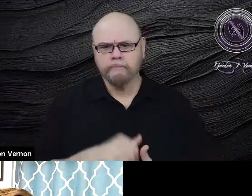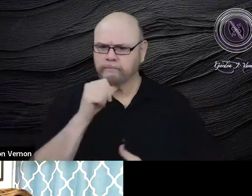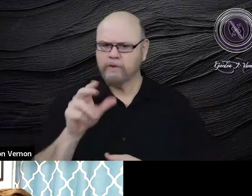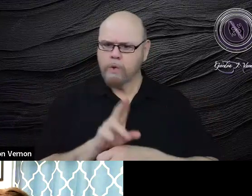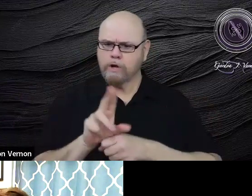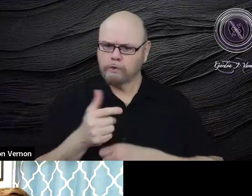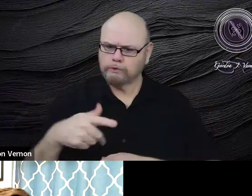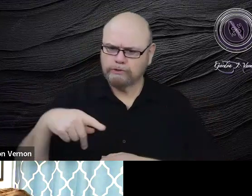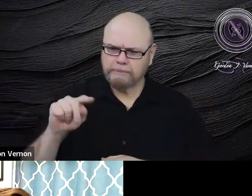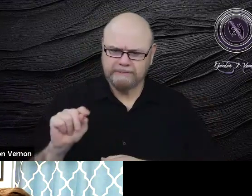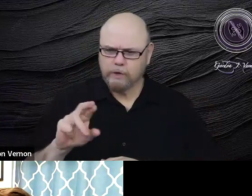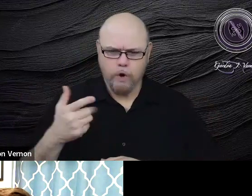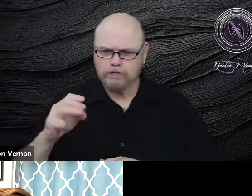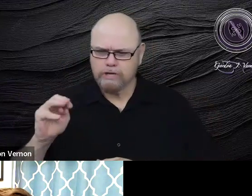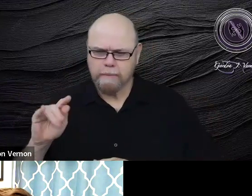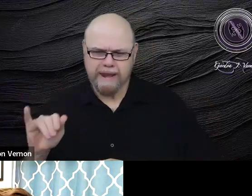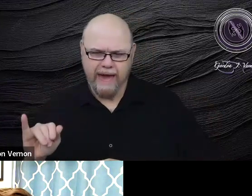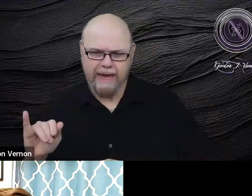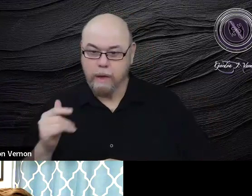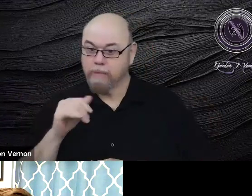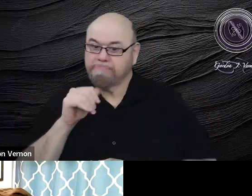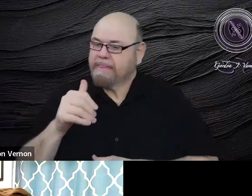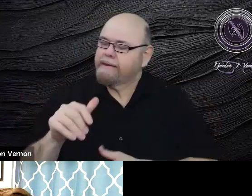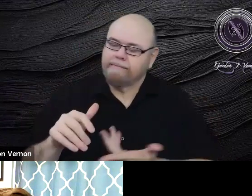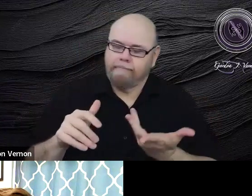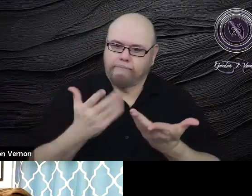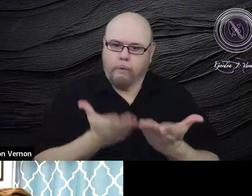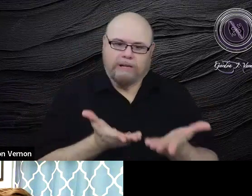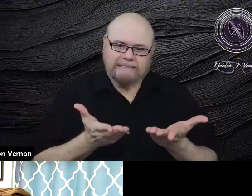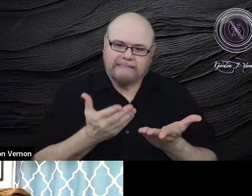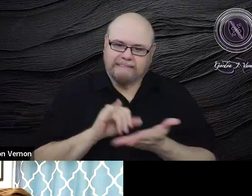down here that our participant systematically rotated the head.